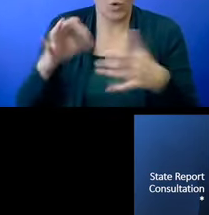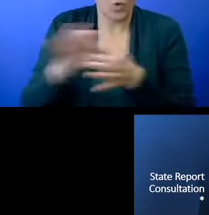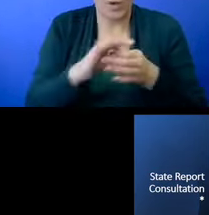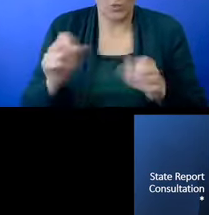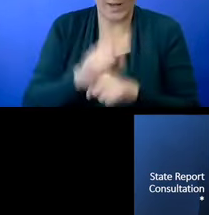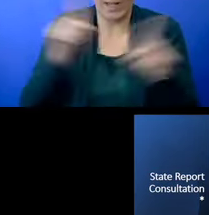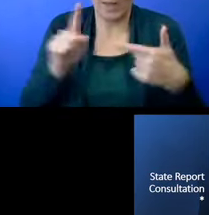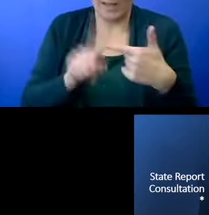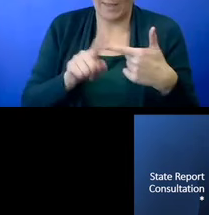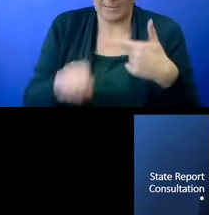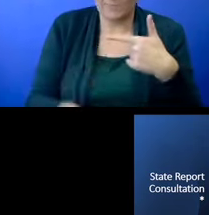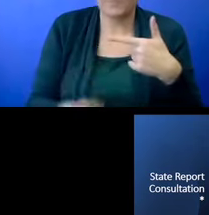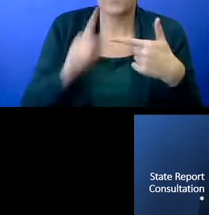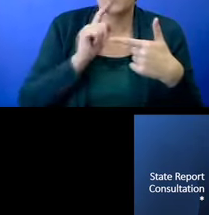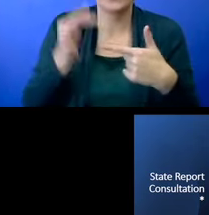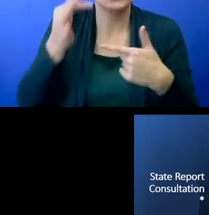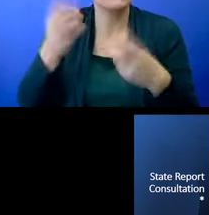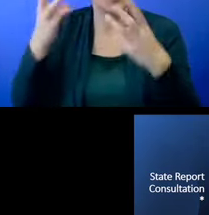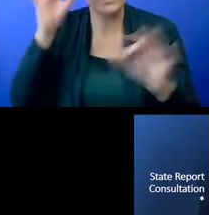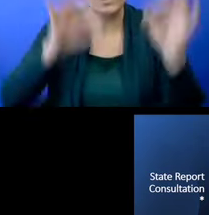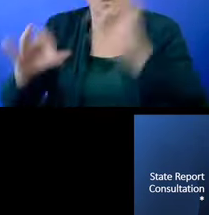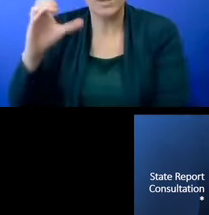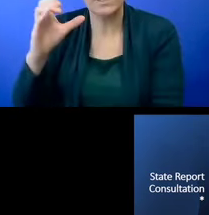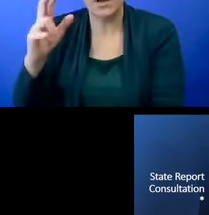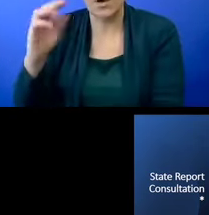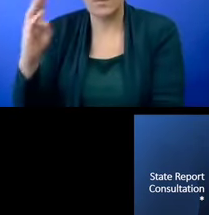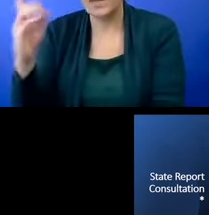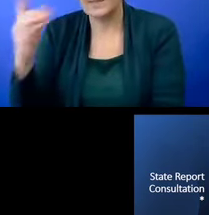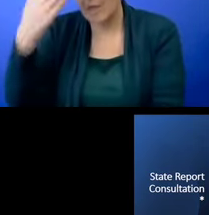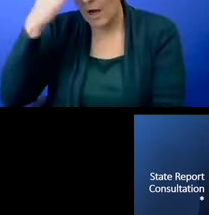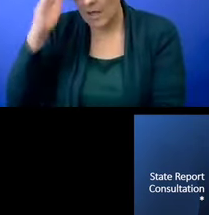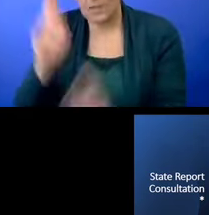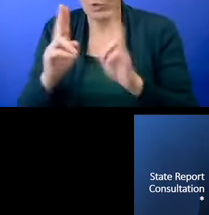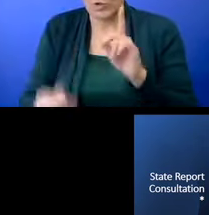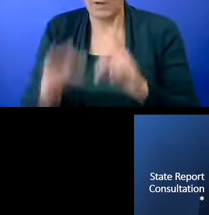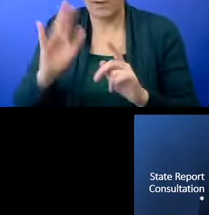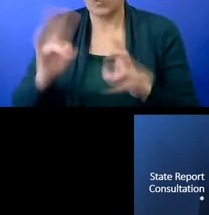If you'd like to just google ‘CRPD Ireland’, you should find it fairly quickly.